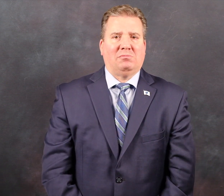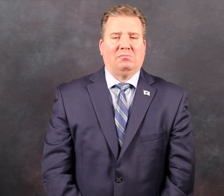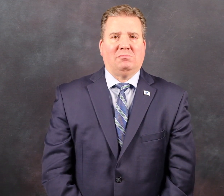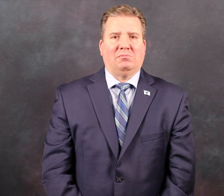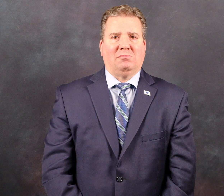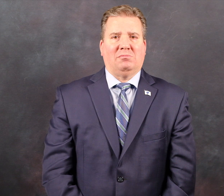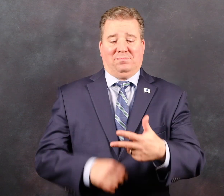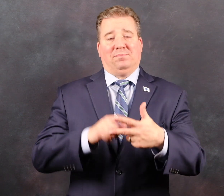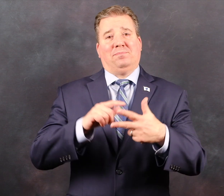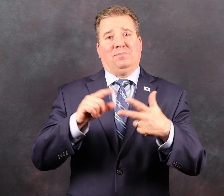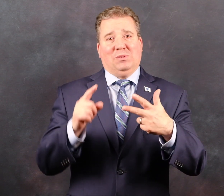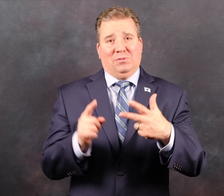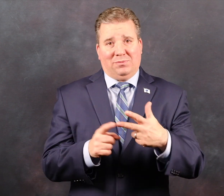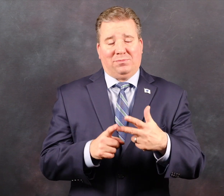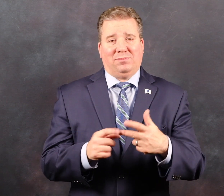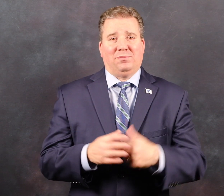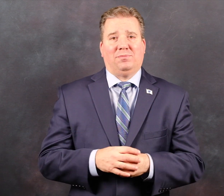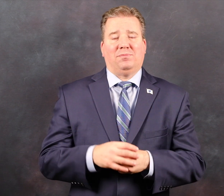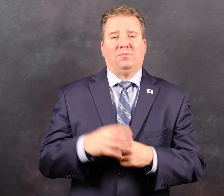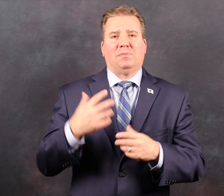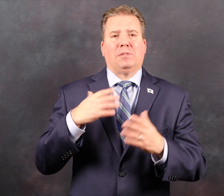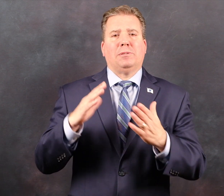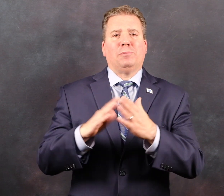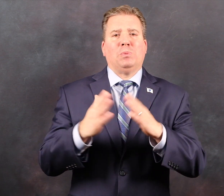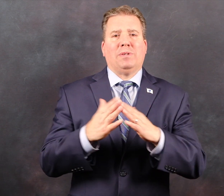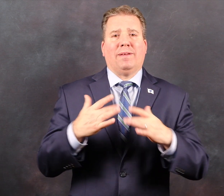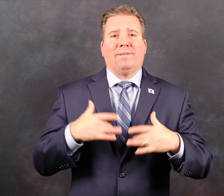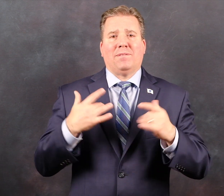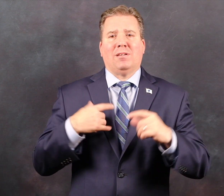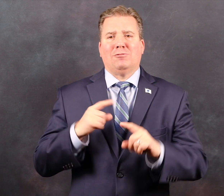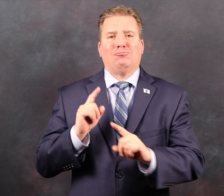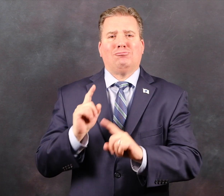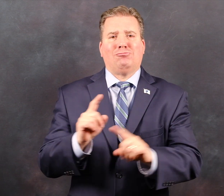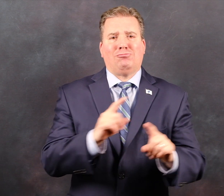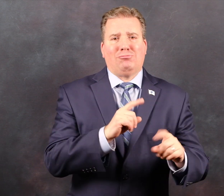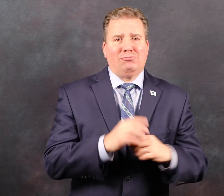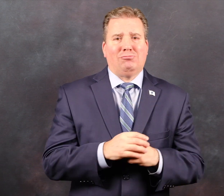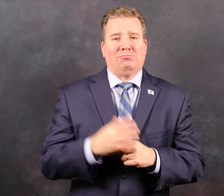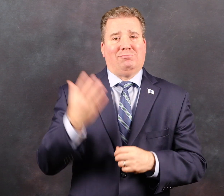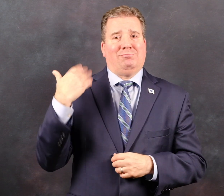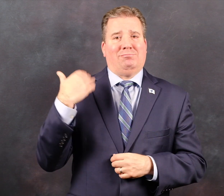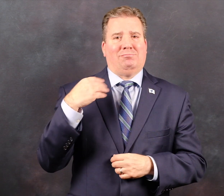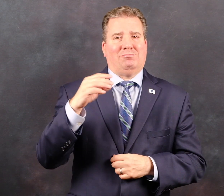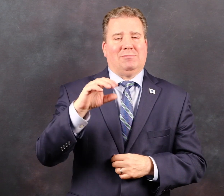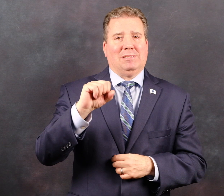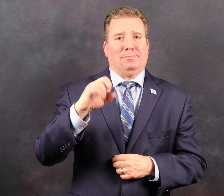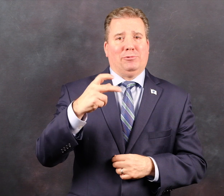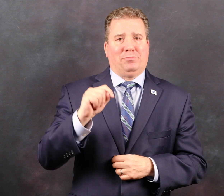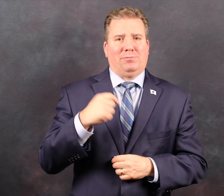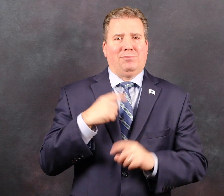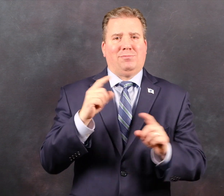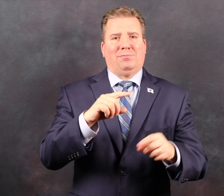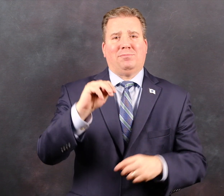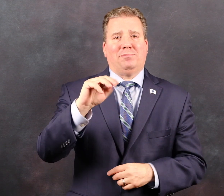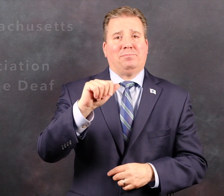Next, I’d like to share some news with you regarding community events I’ve recently